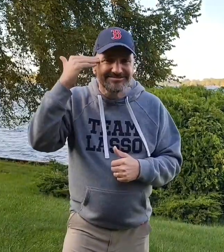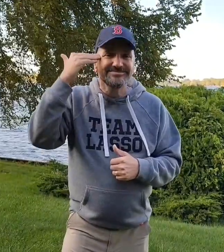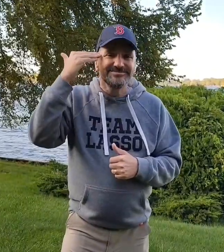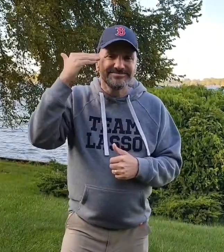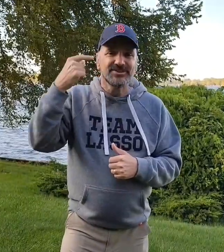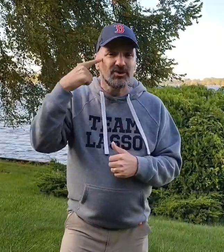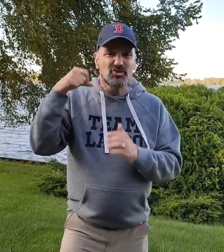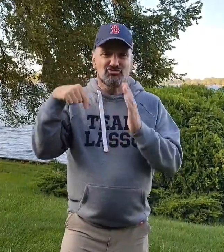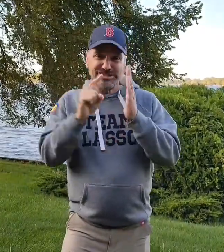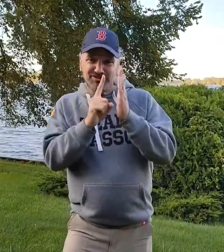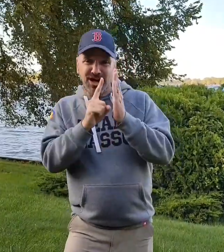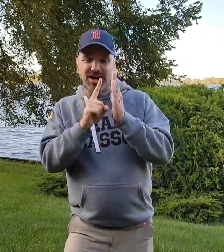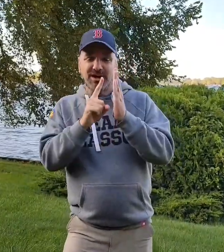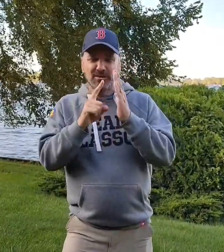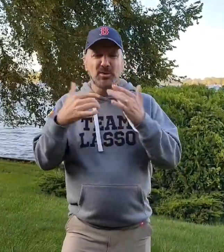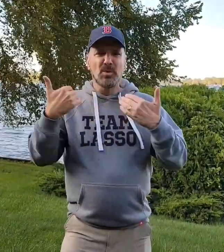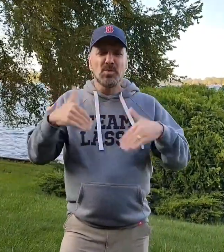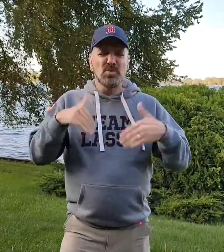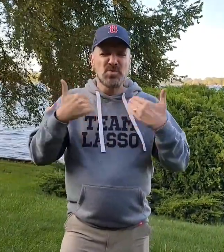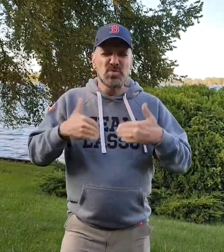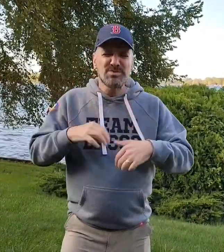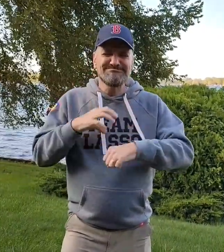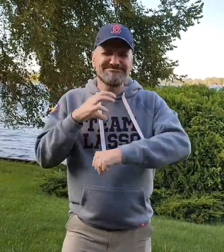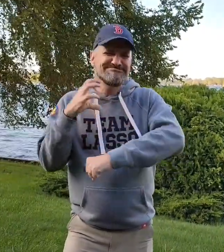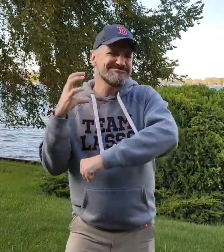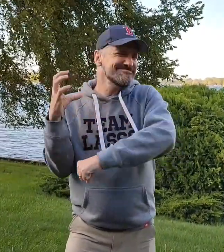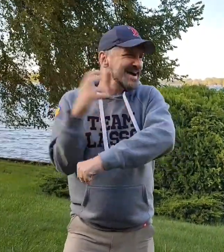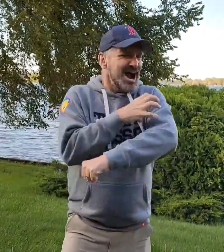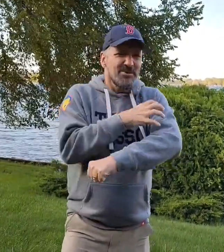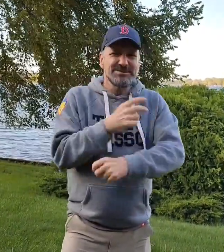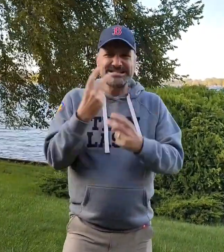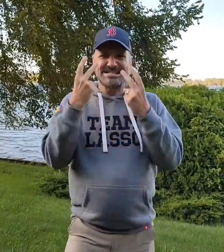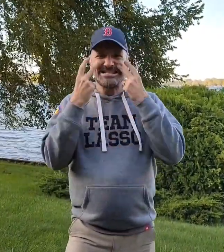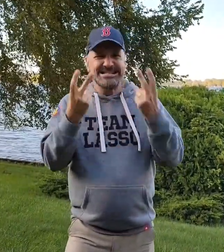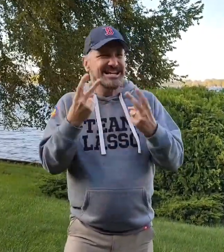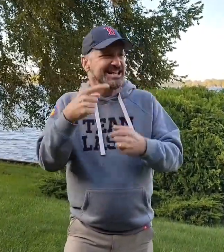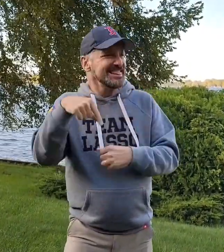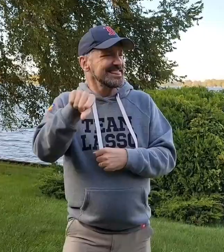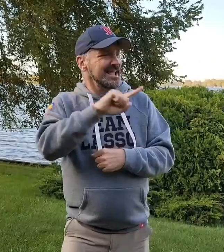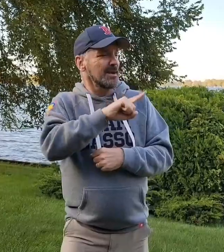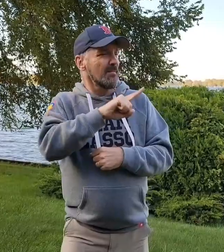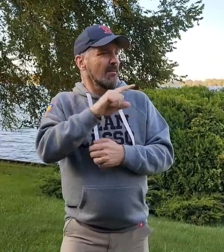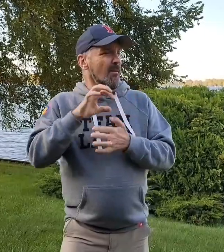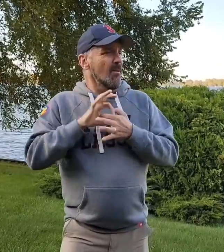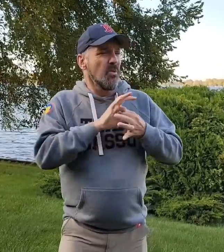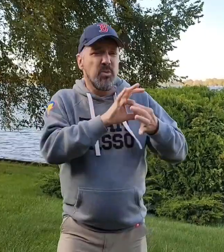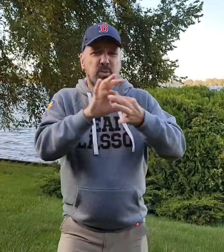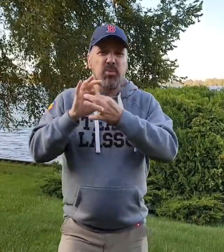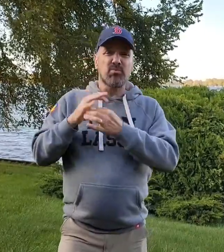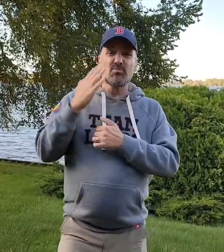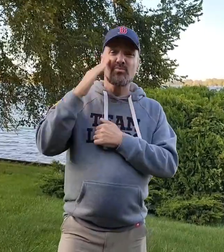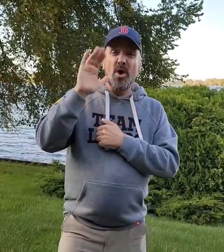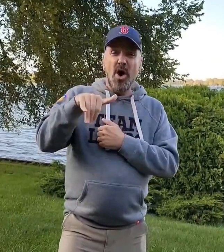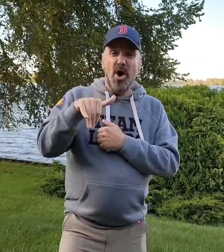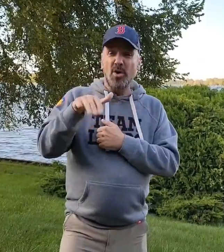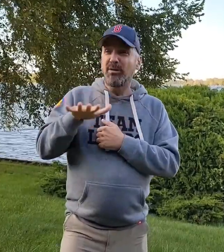for a retreat. WOW! It has been so powerful to see them connecting with each other, and knowing that